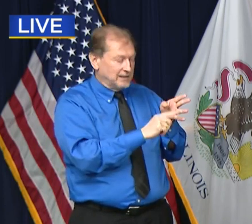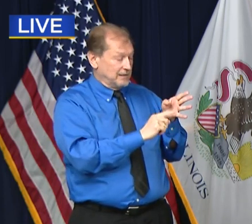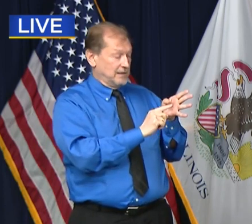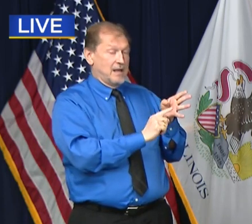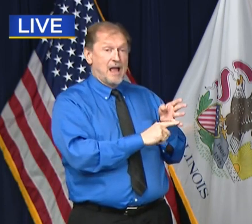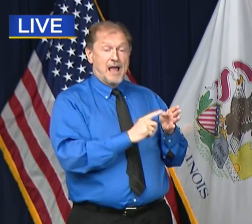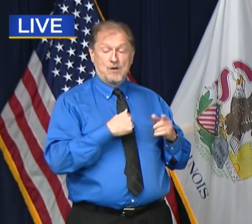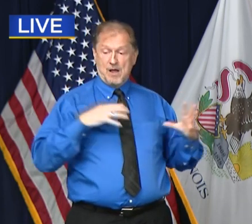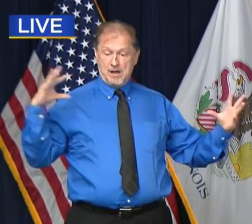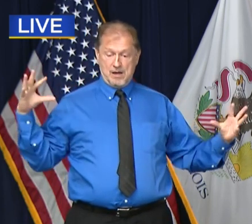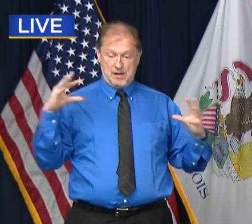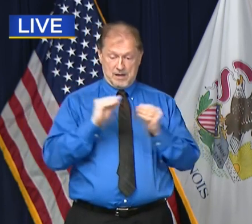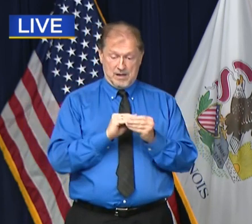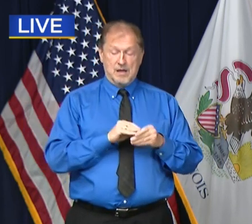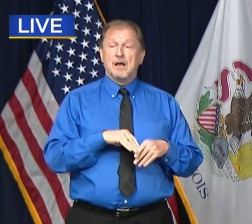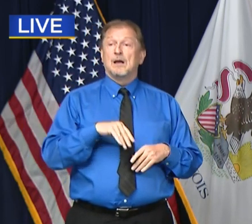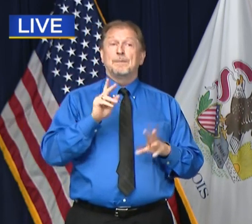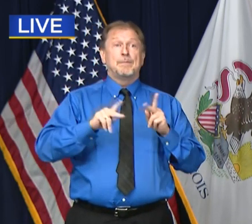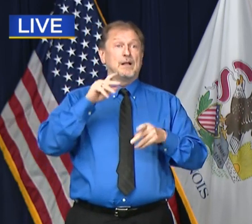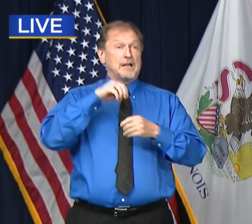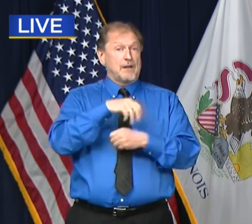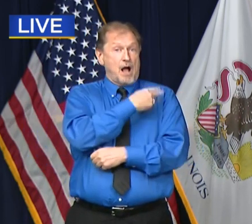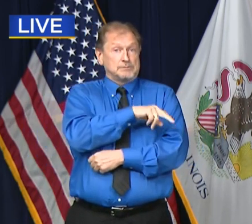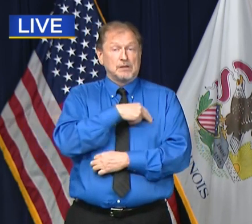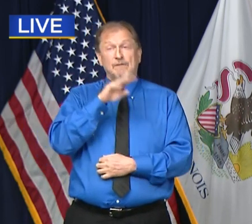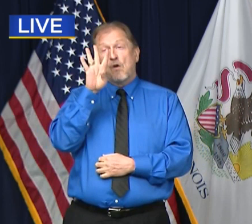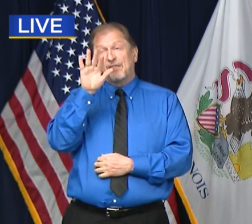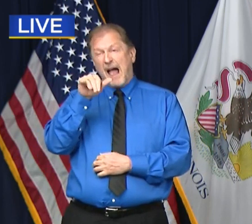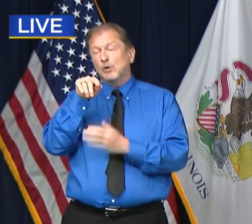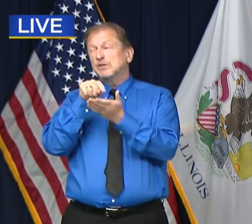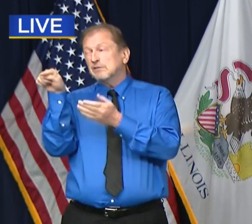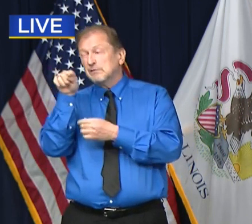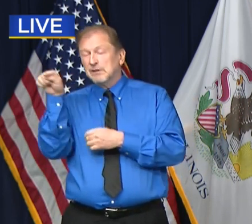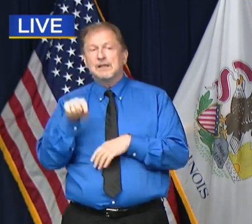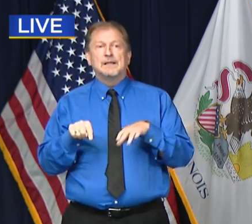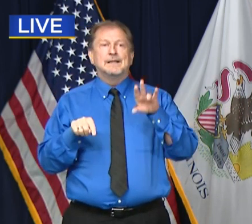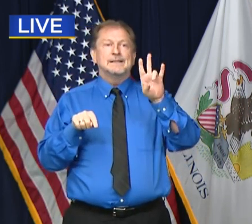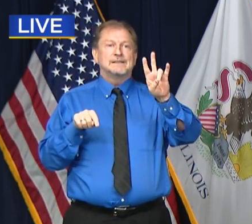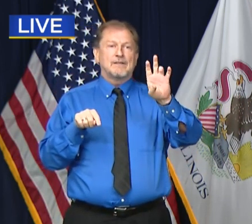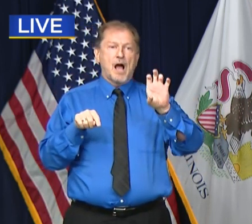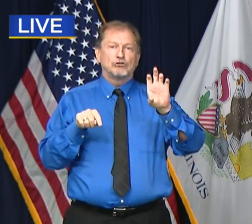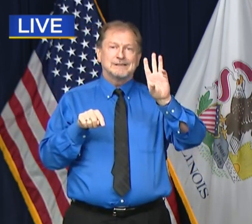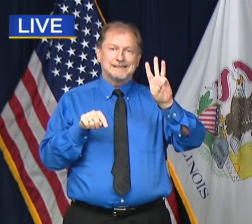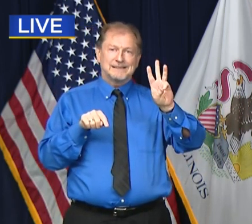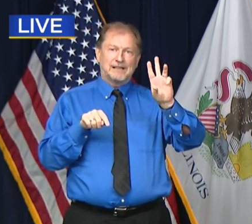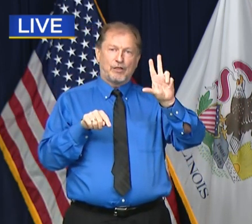USAGE ON APRIL 6, ON APRIL 14th, 23% ON APRIL 26, OF THE FOURTH